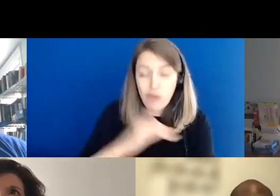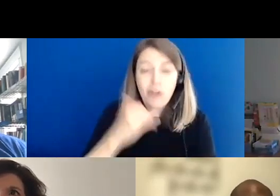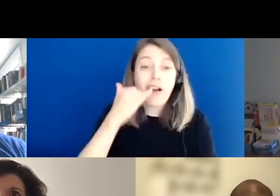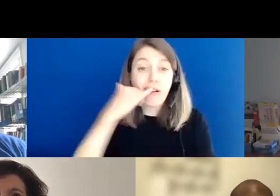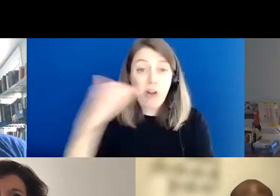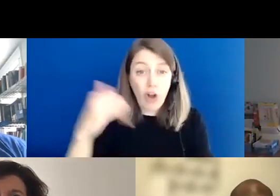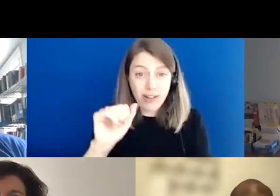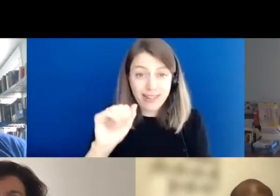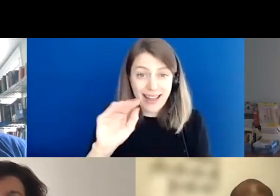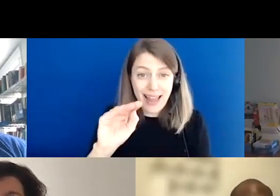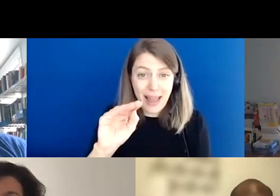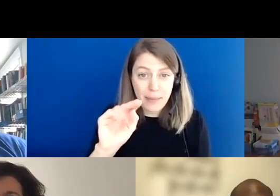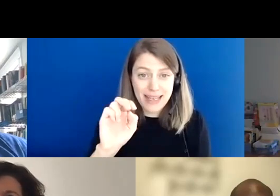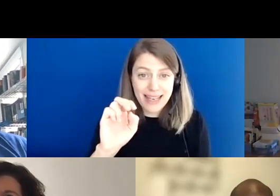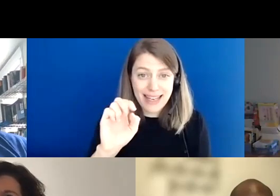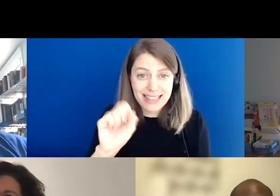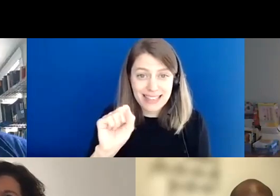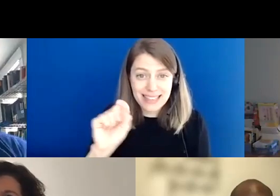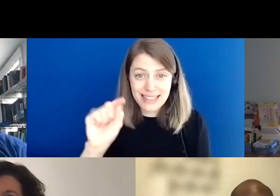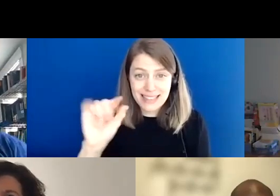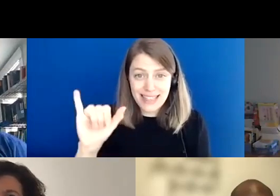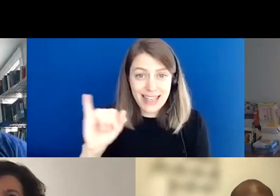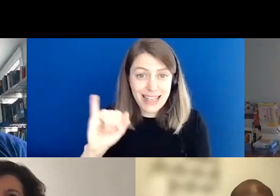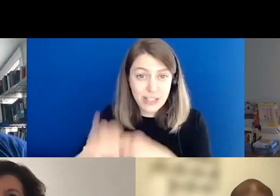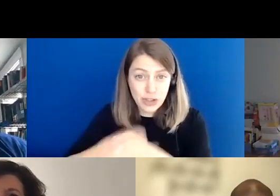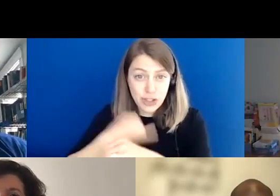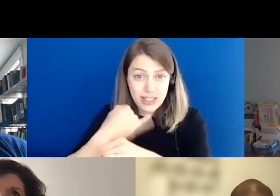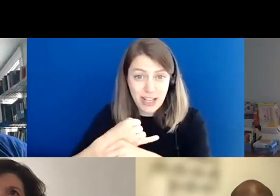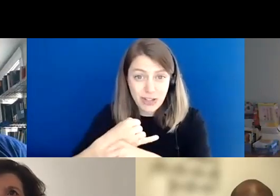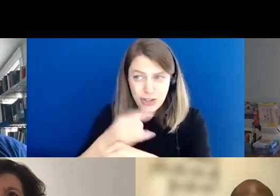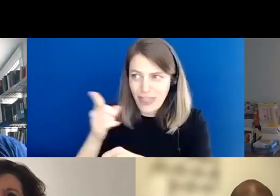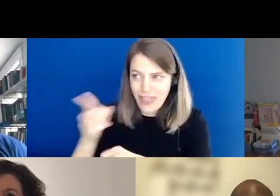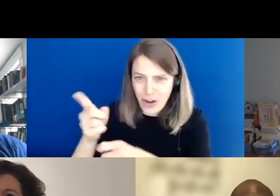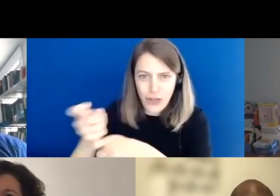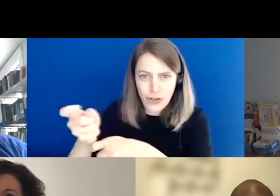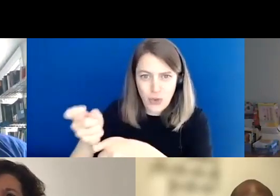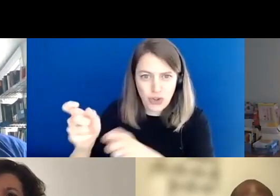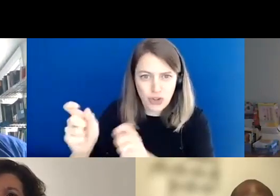well, they're the torture people. Where are they in this? I told them what I saw.